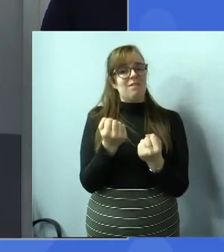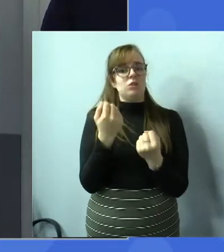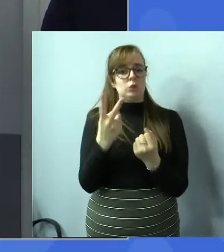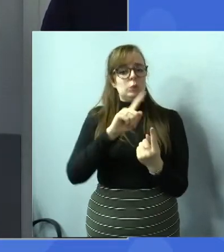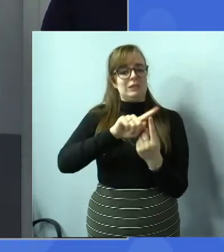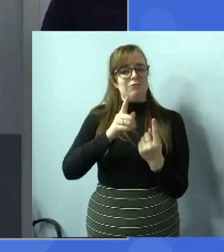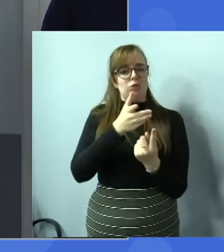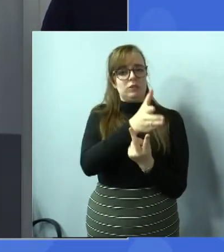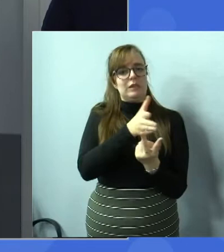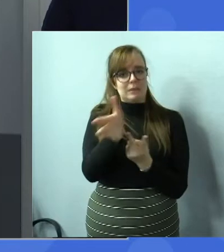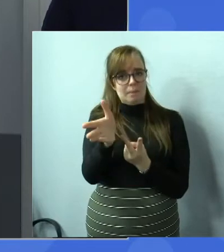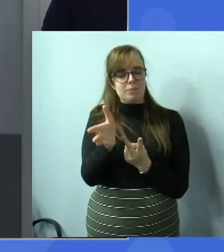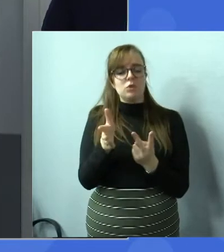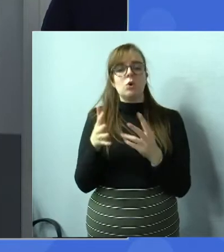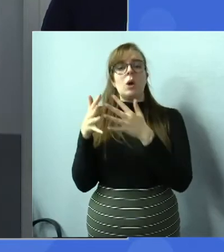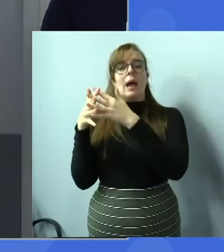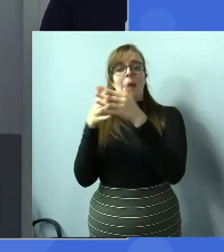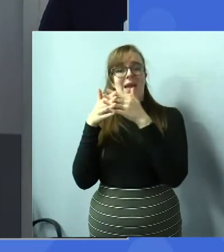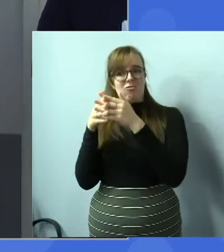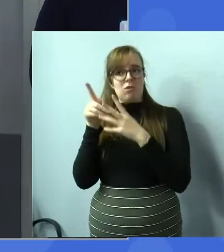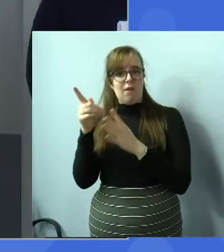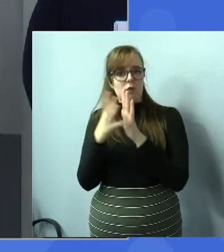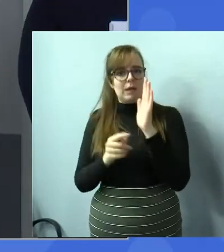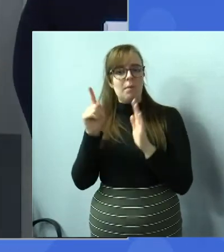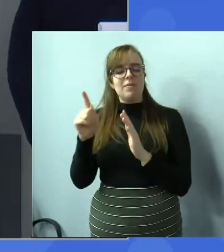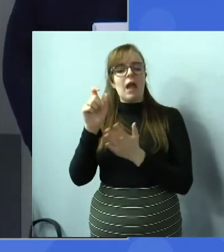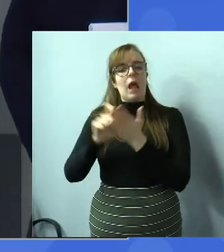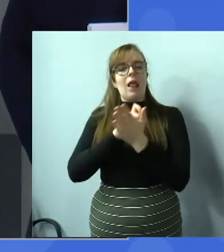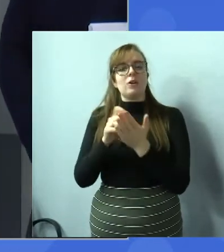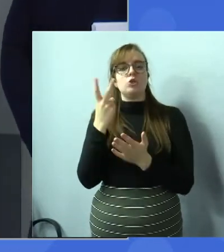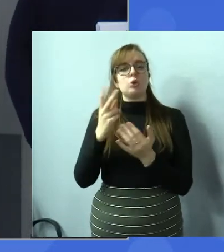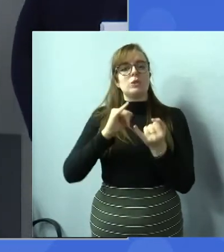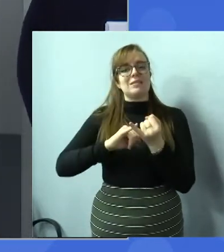States each state elects two senators and those are directly elected by all